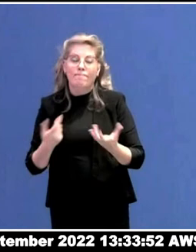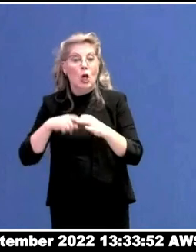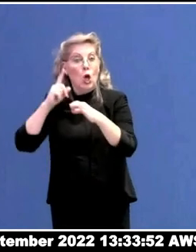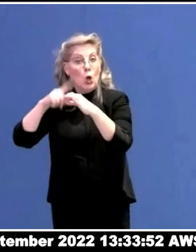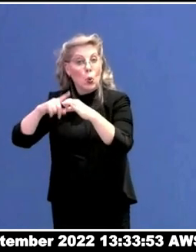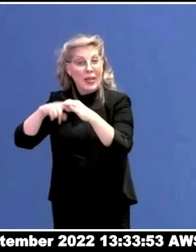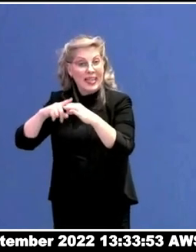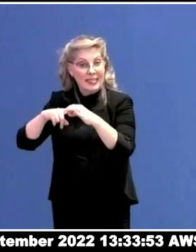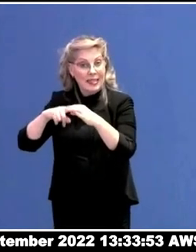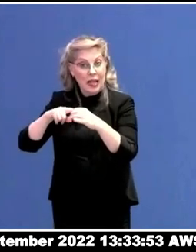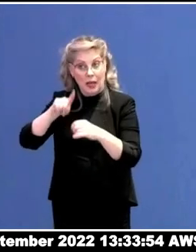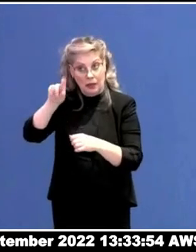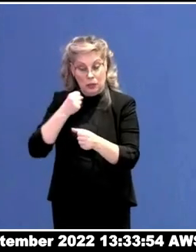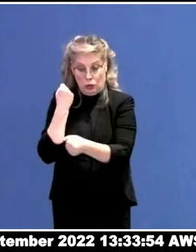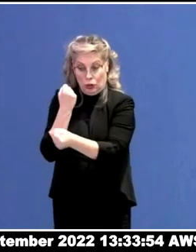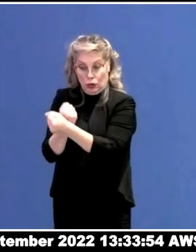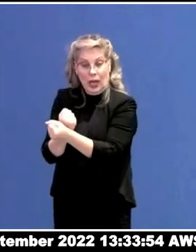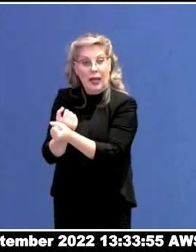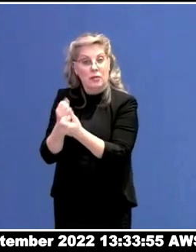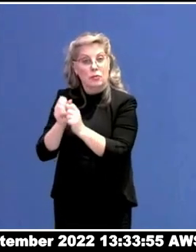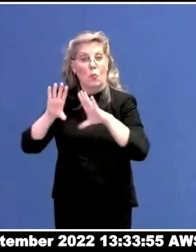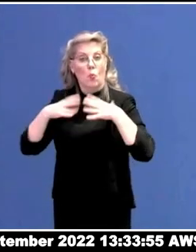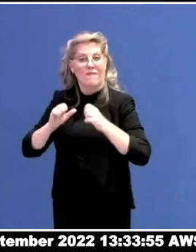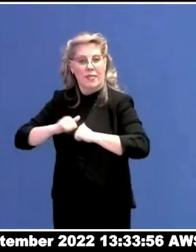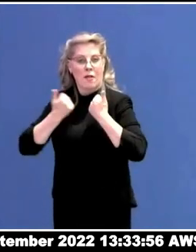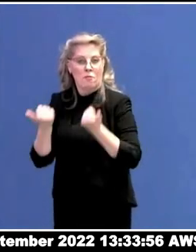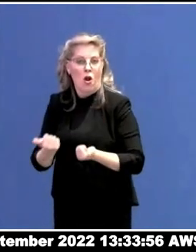the health services, and then there was advocacy around for Queensland Health to take